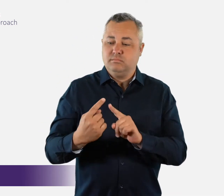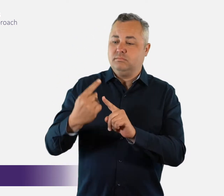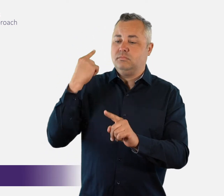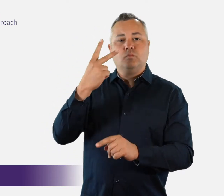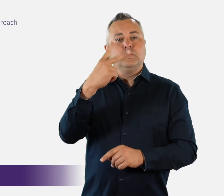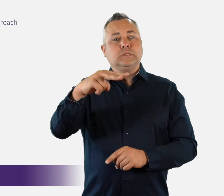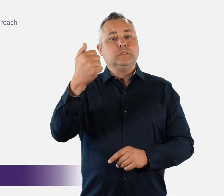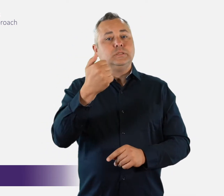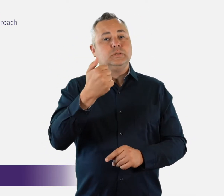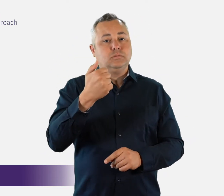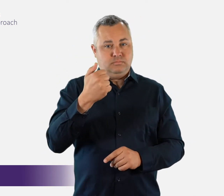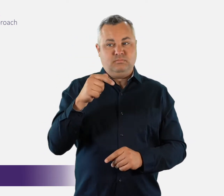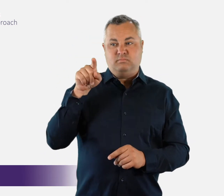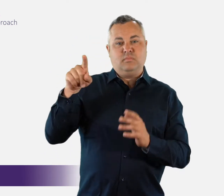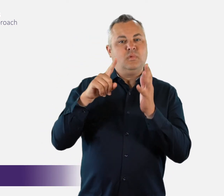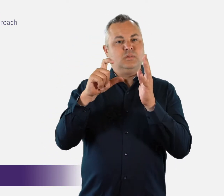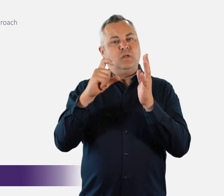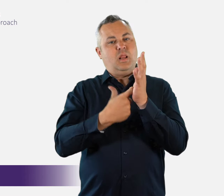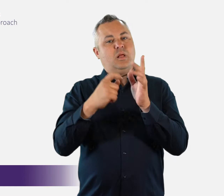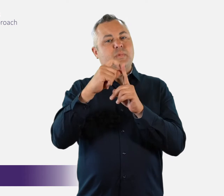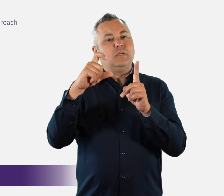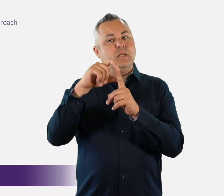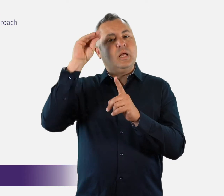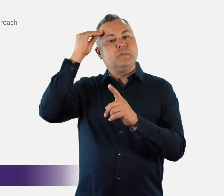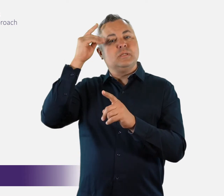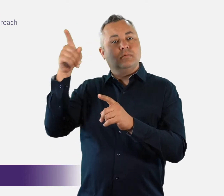In 2016, the Committee on the Rights of Persons with Disabilities (CRPD Committee),